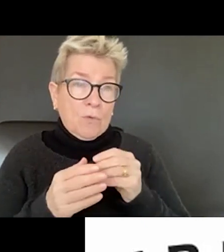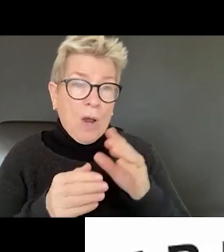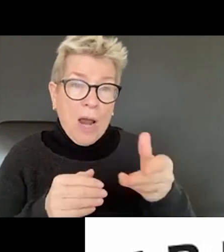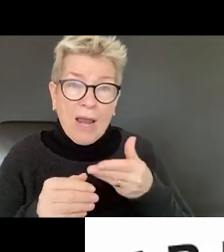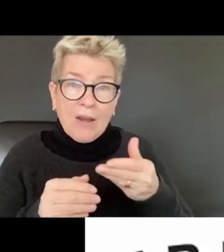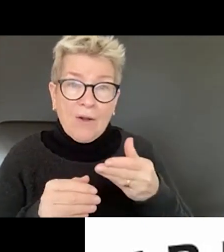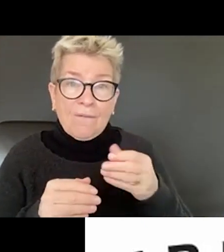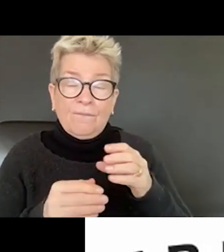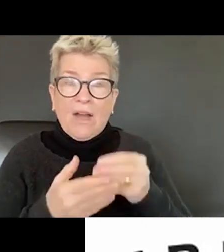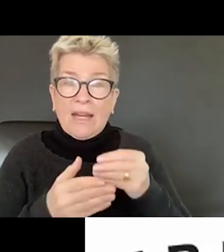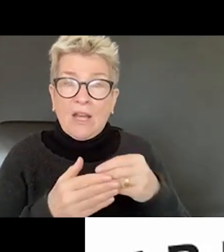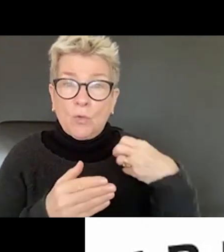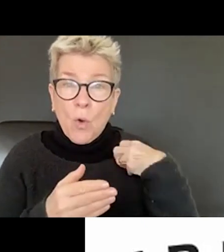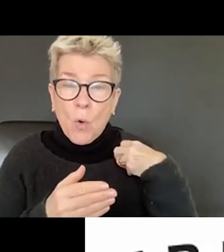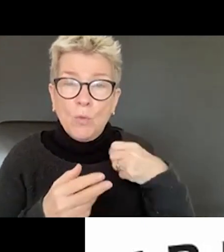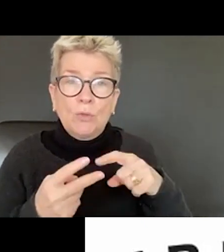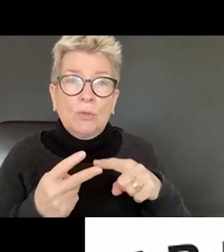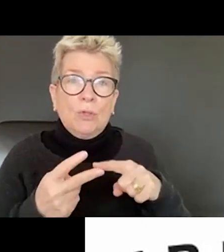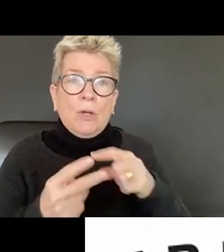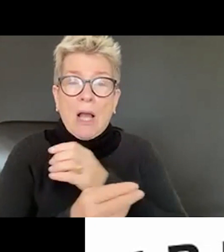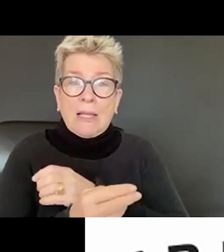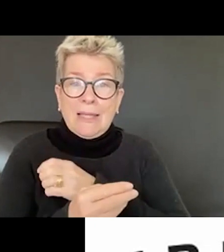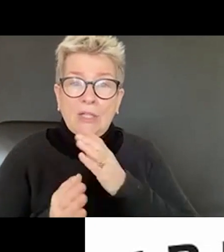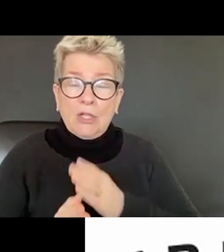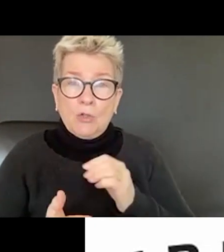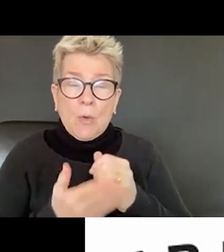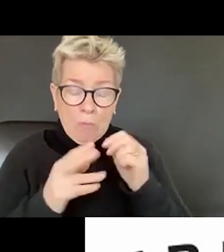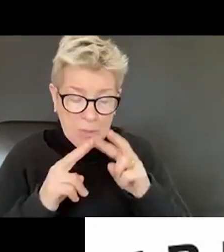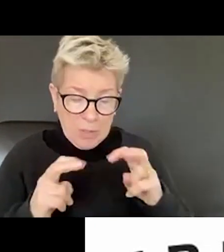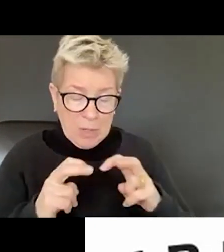really getting to the root of understanding your own Financial trauma before you can take